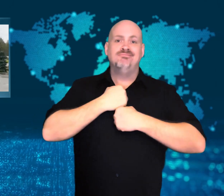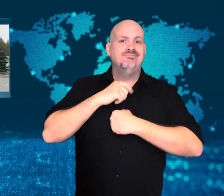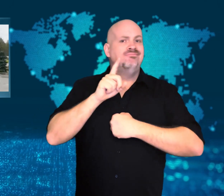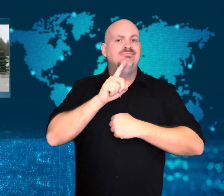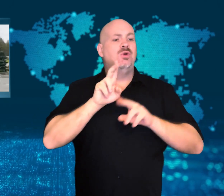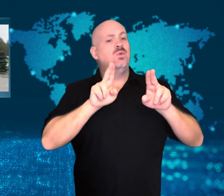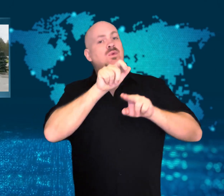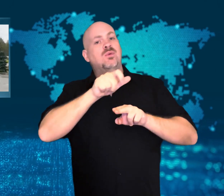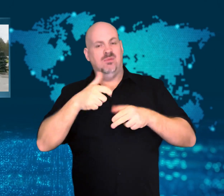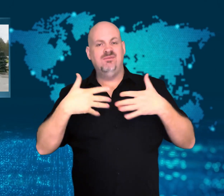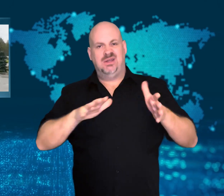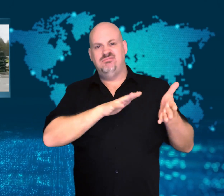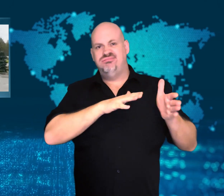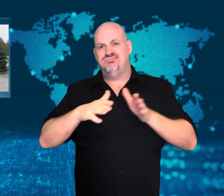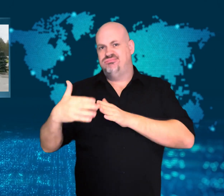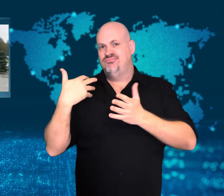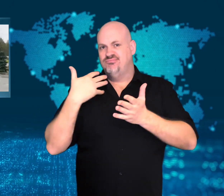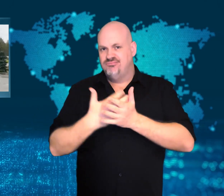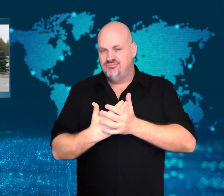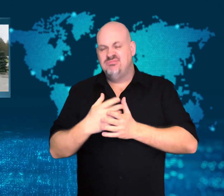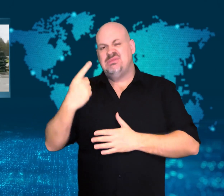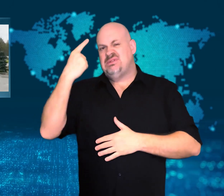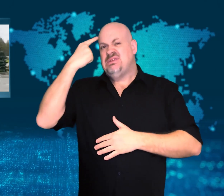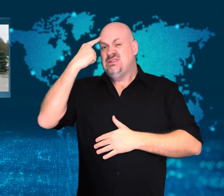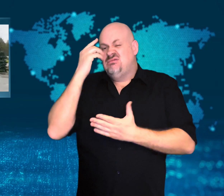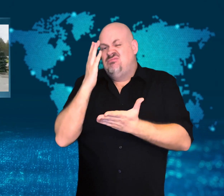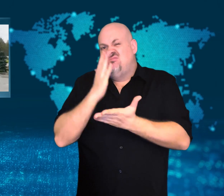According to Ukraine,